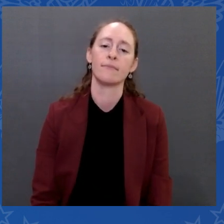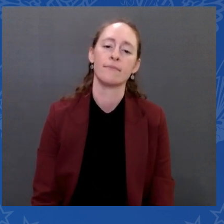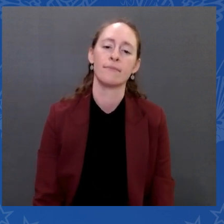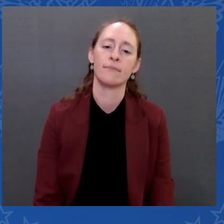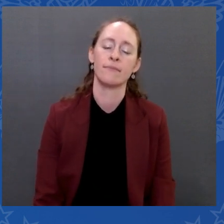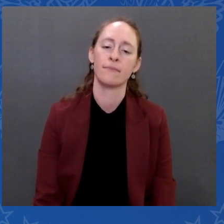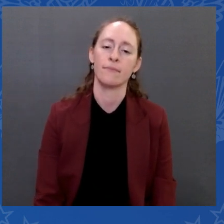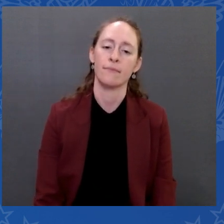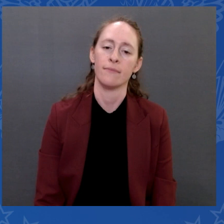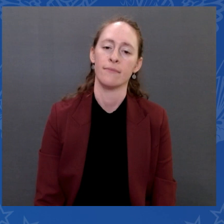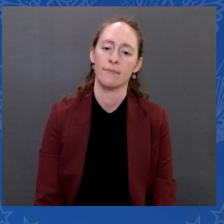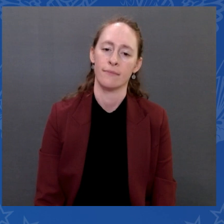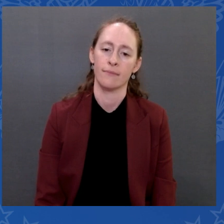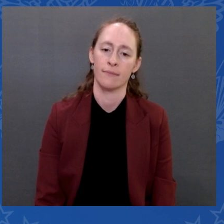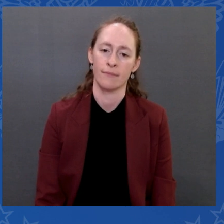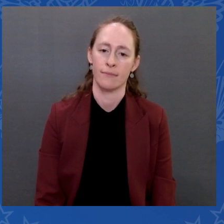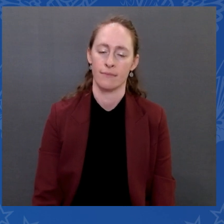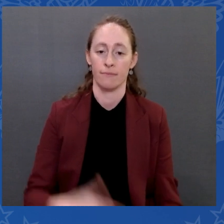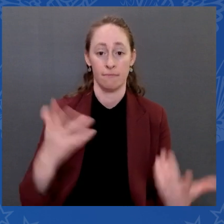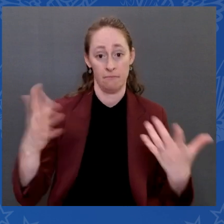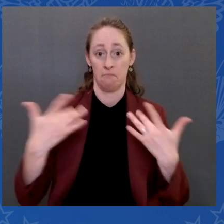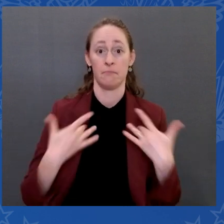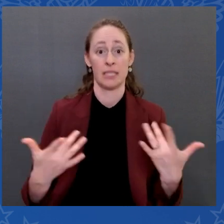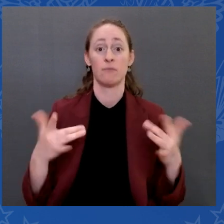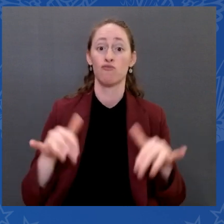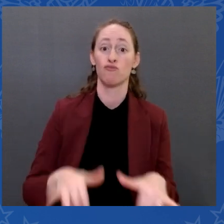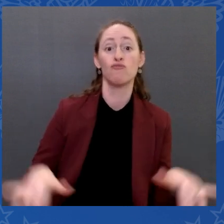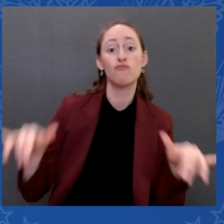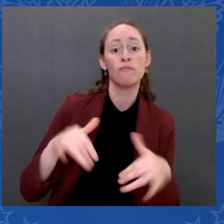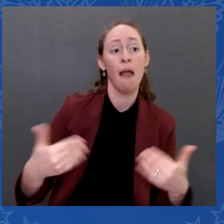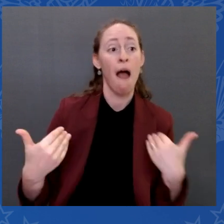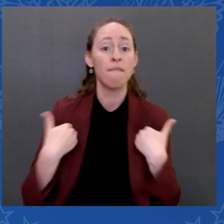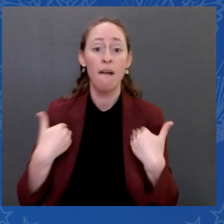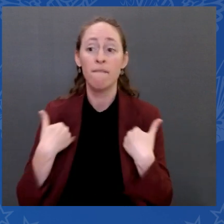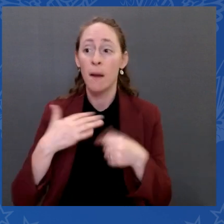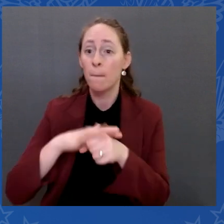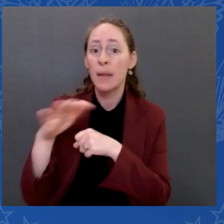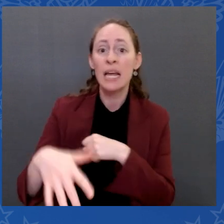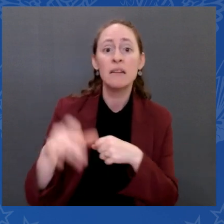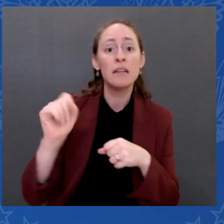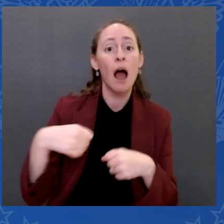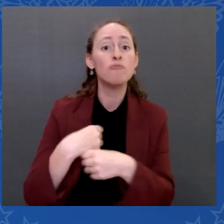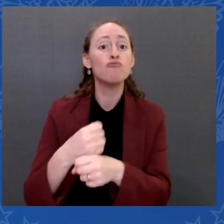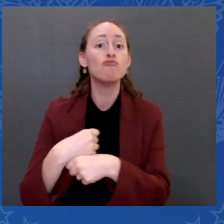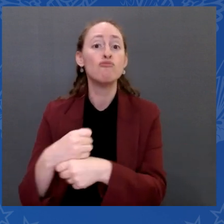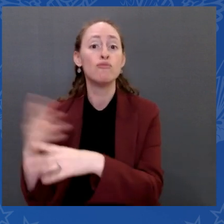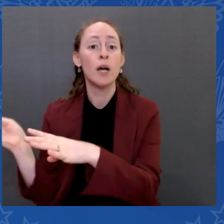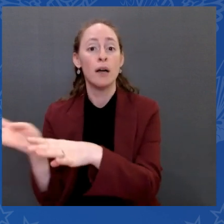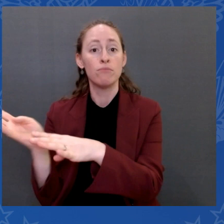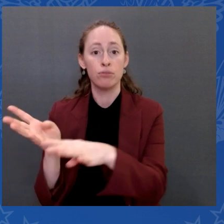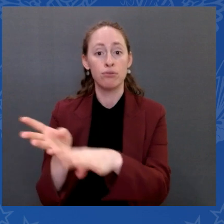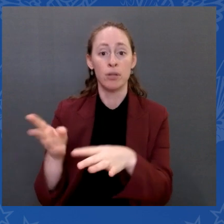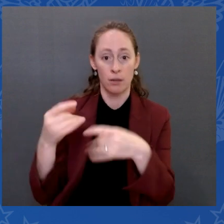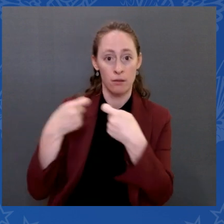But because much of the production is in China and in Taiwan, access to be guaranteed for U.S. industry,